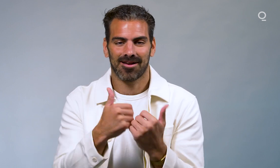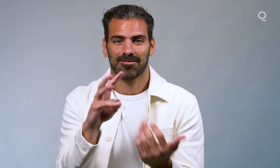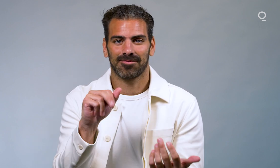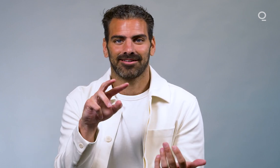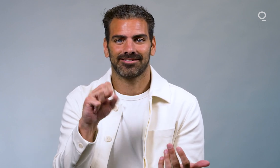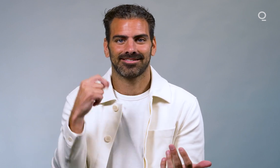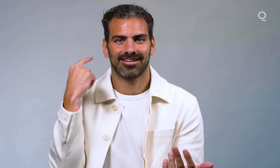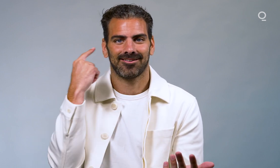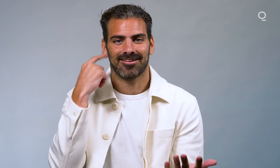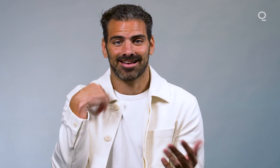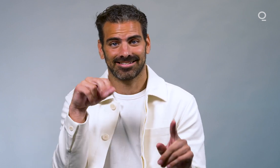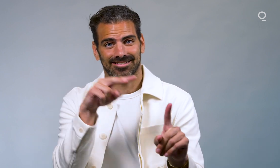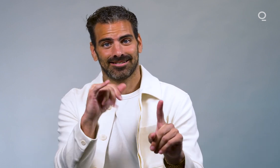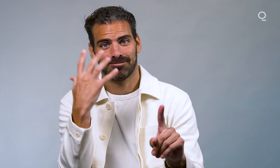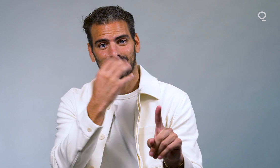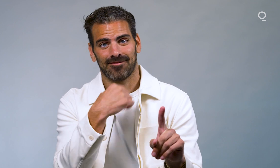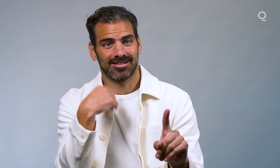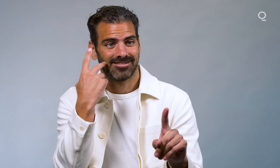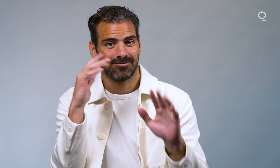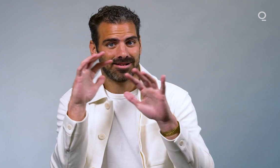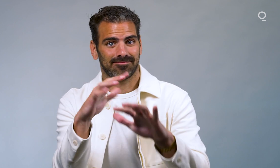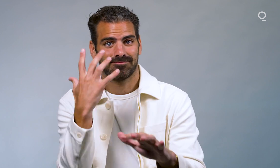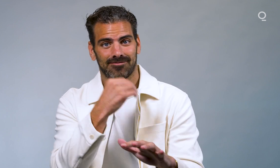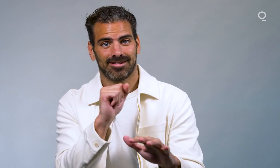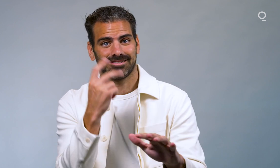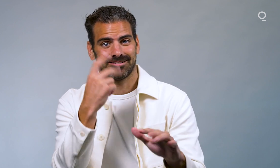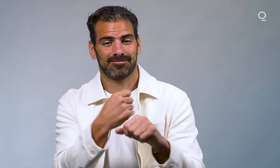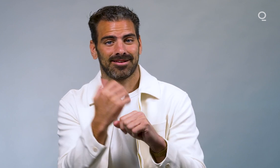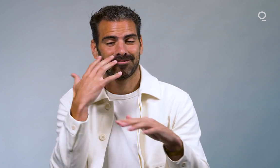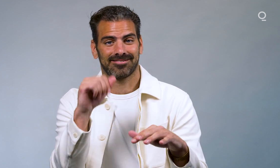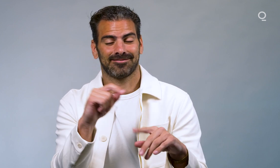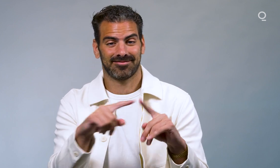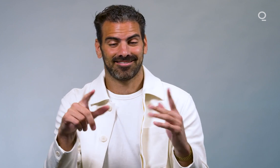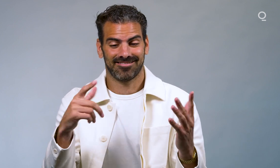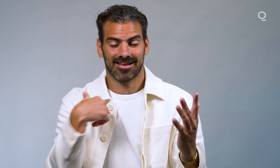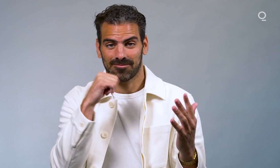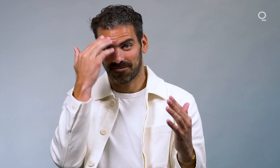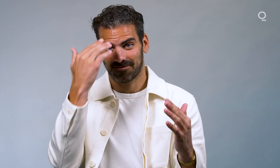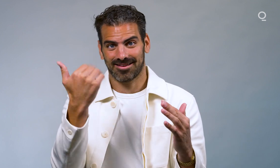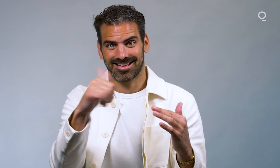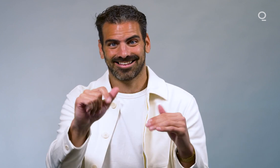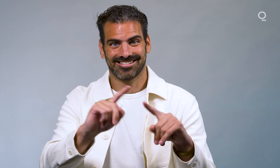And so I don't really have a concept of sound or silence. I mean, I can't hear waves, but I think they're really beautiful.